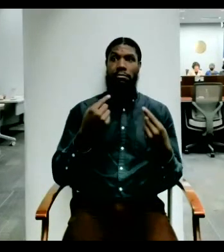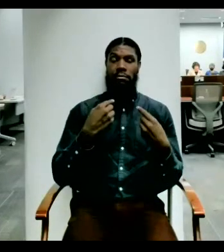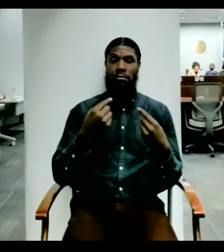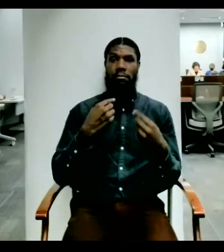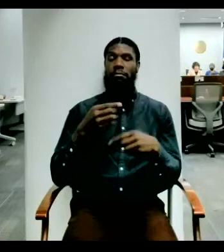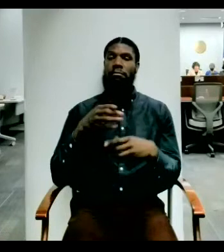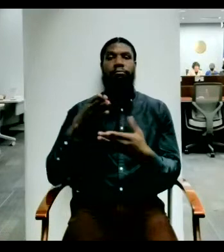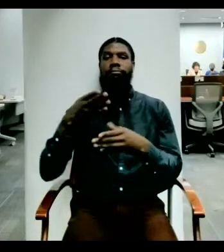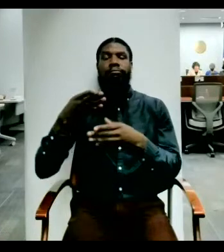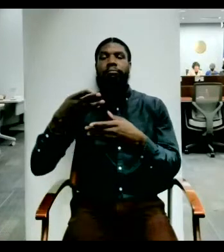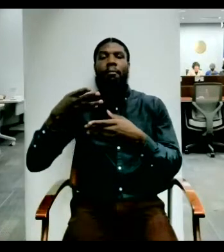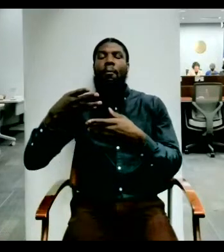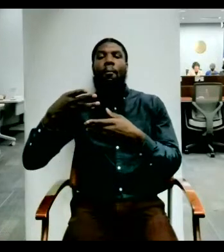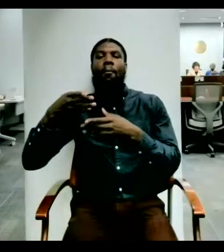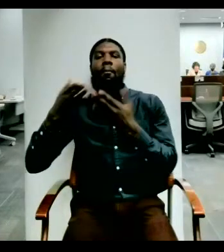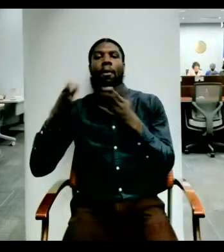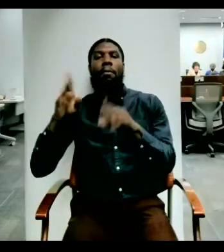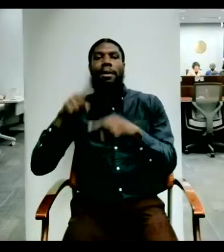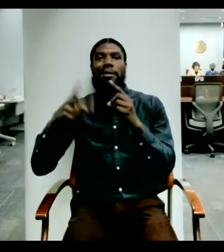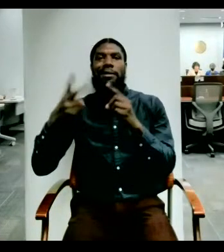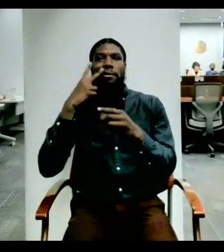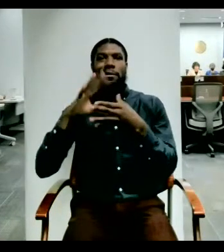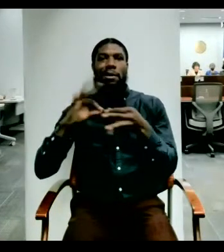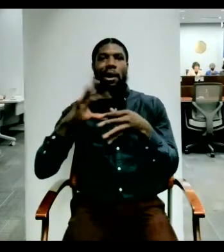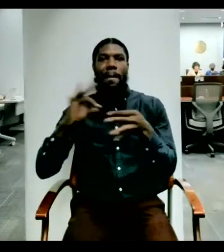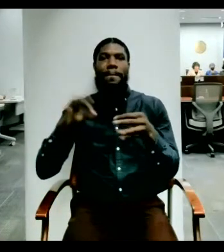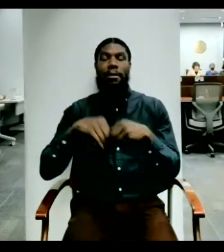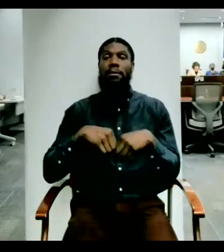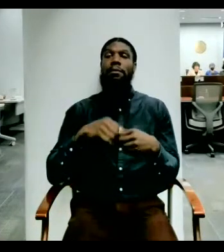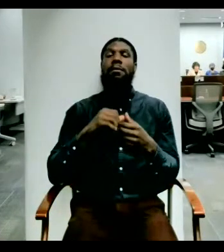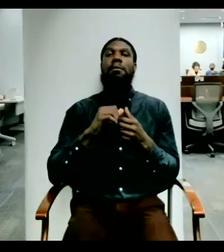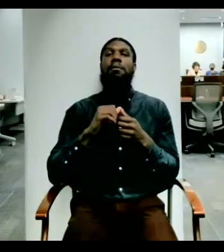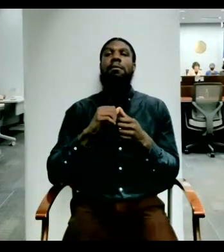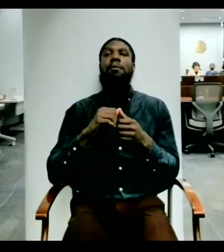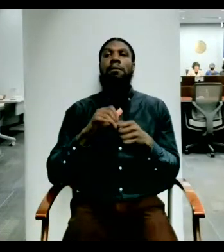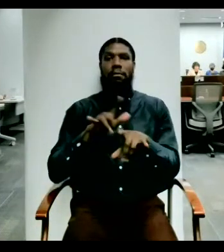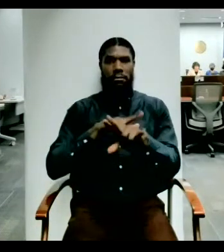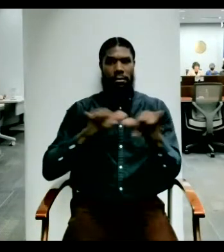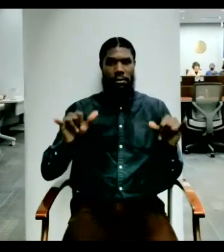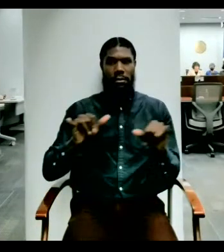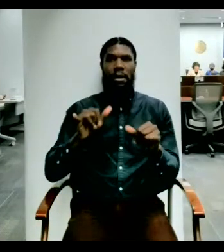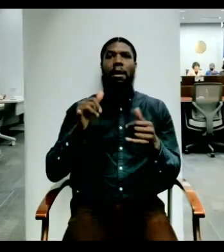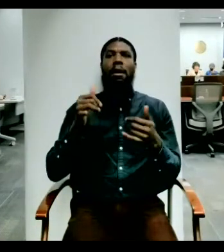real-time and also to submit comments to large amounts of comments coming in.